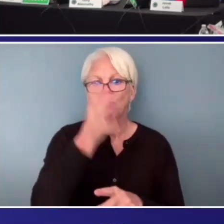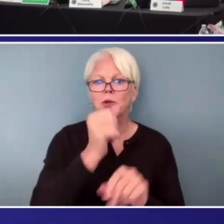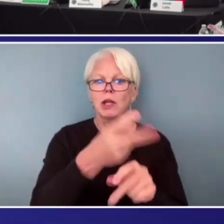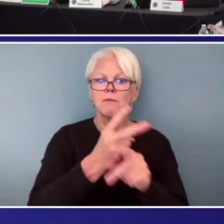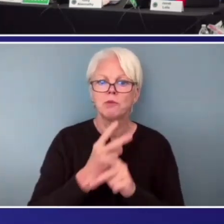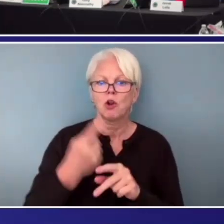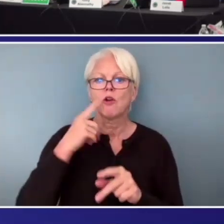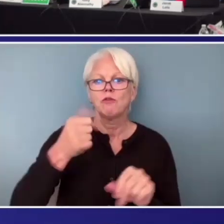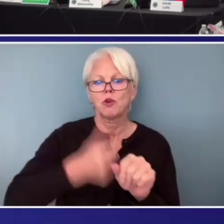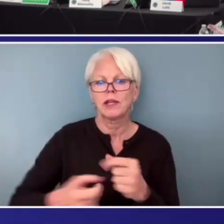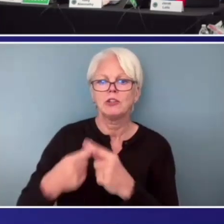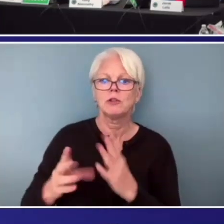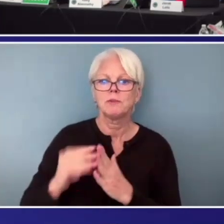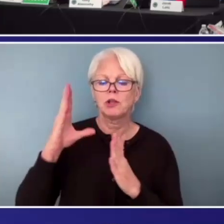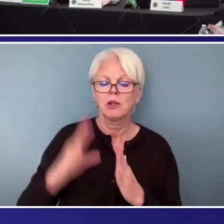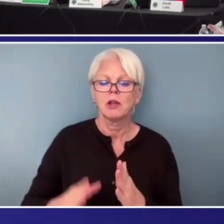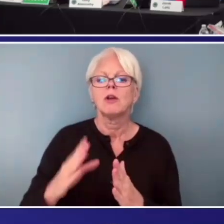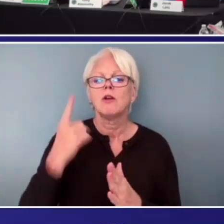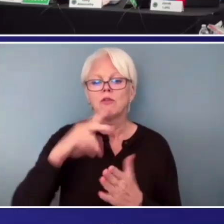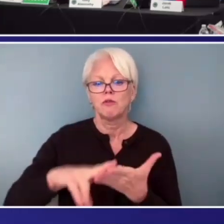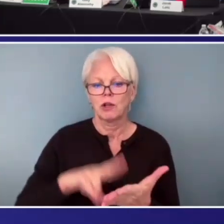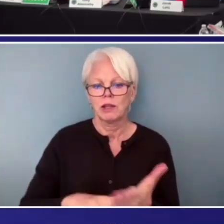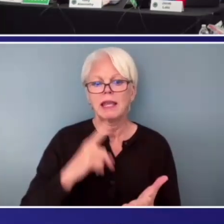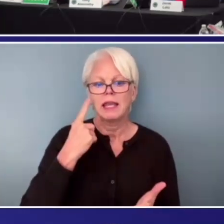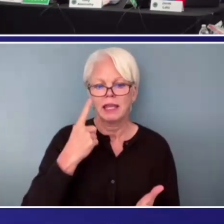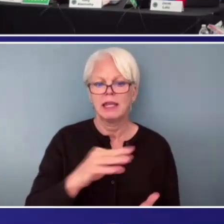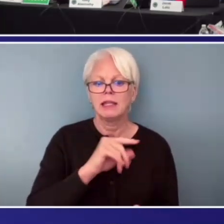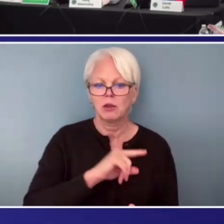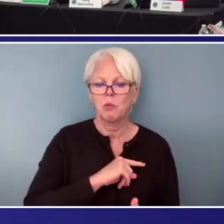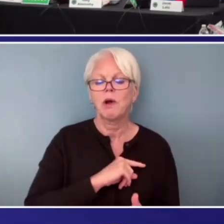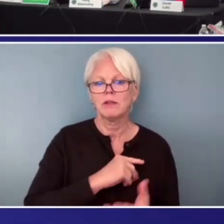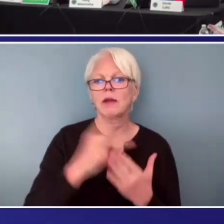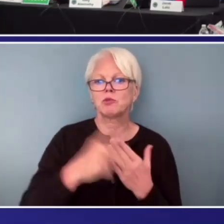each dependent student for enrollment in an eligible program of study may not exceed